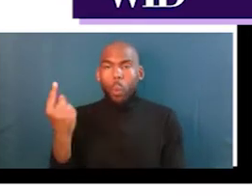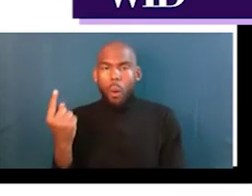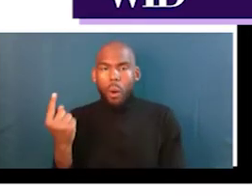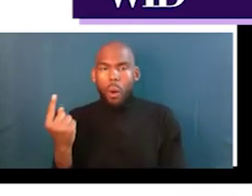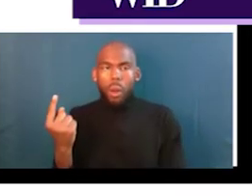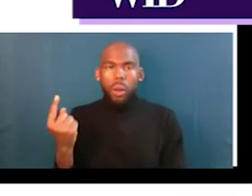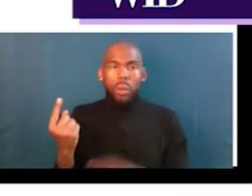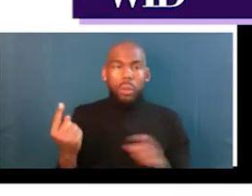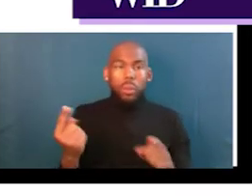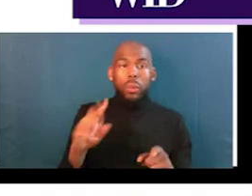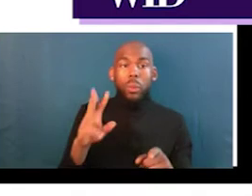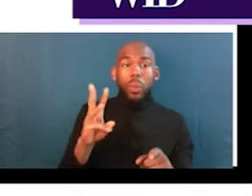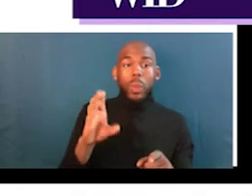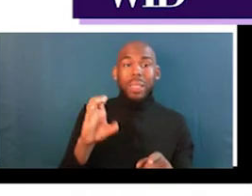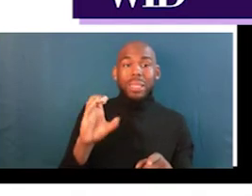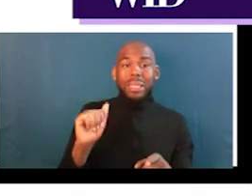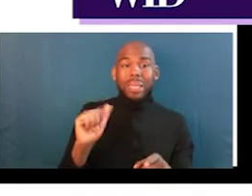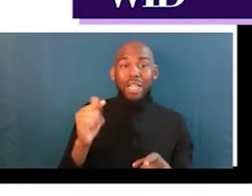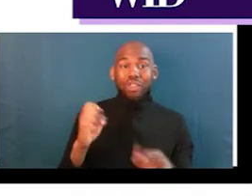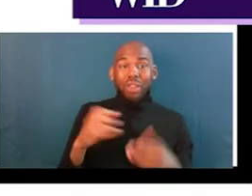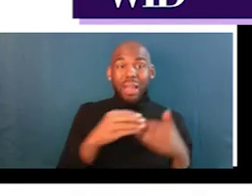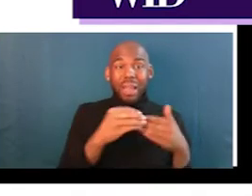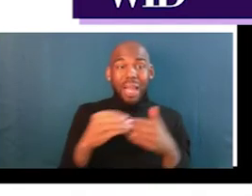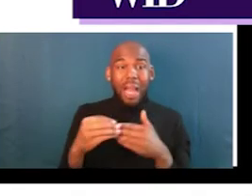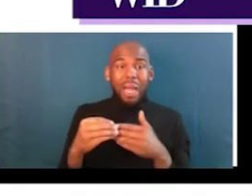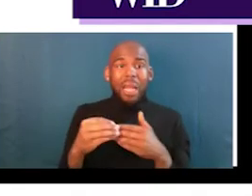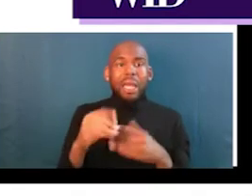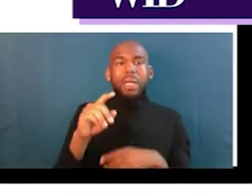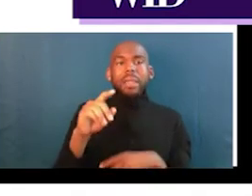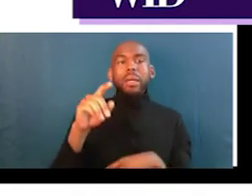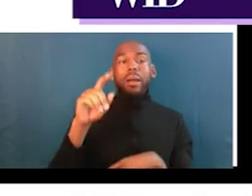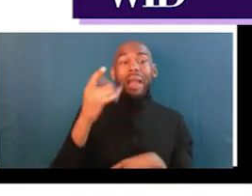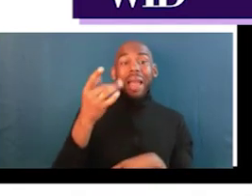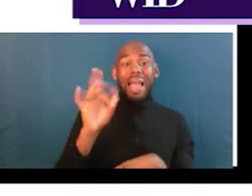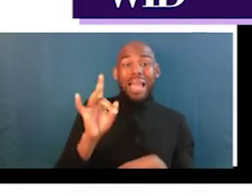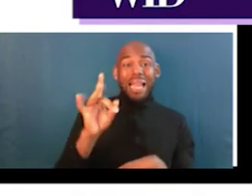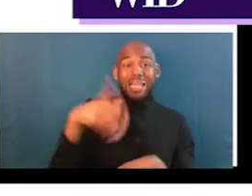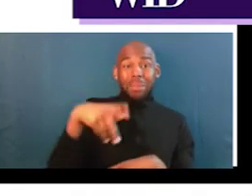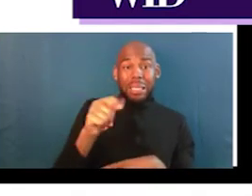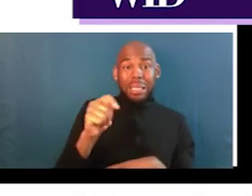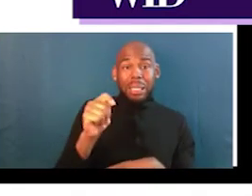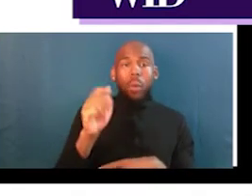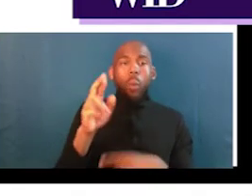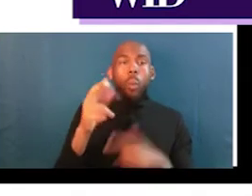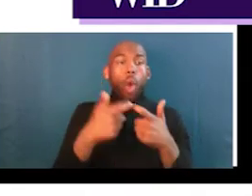large text that is text that is 18-point and larger or 14-point and larger if it is bold.